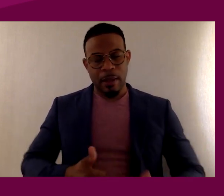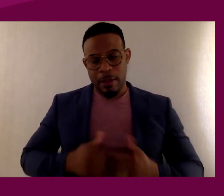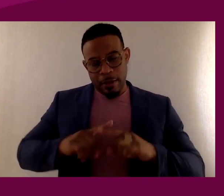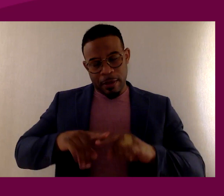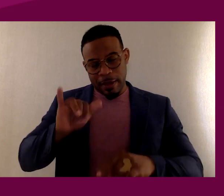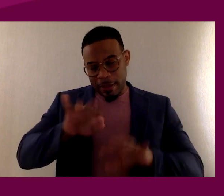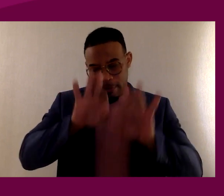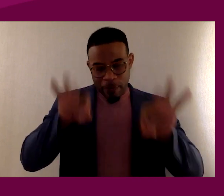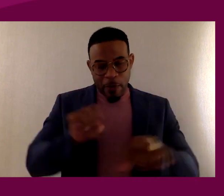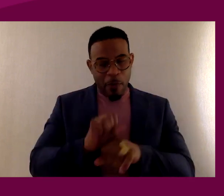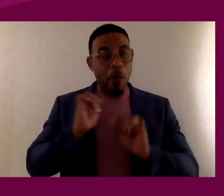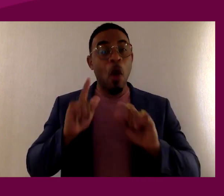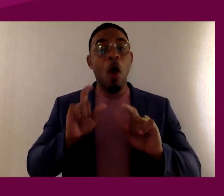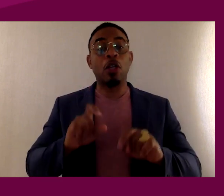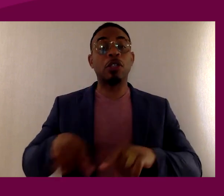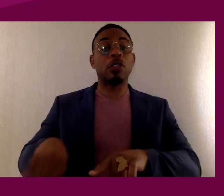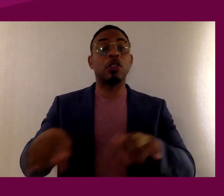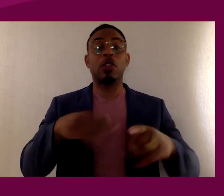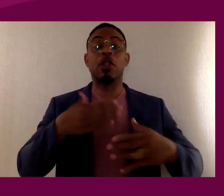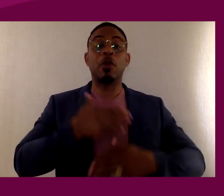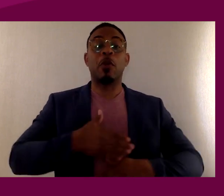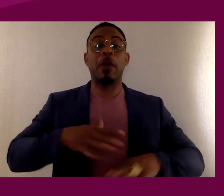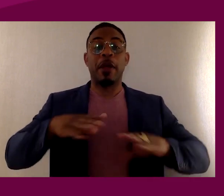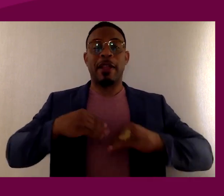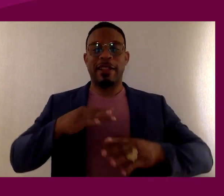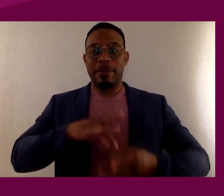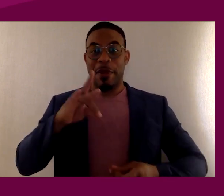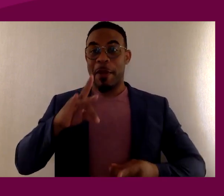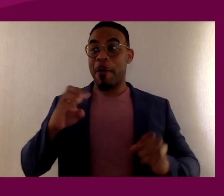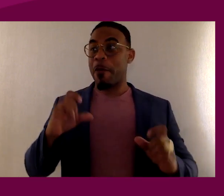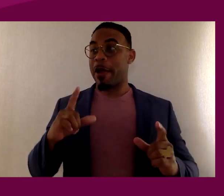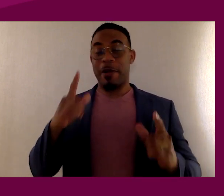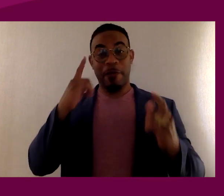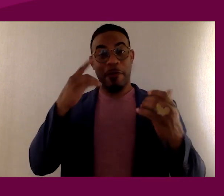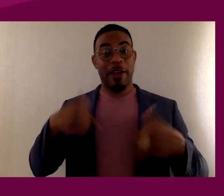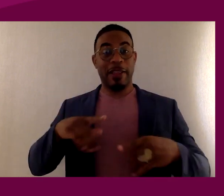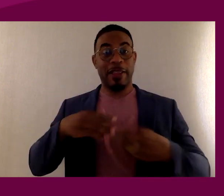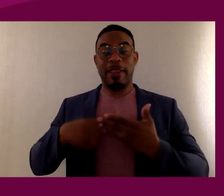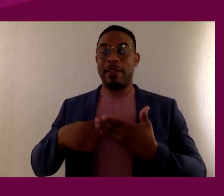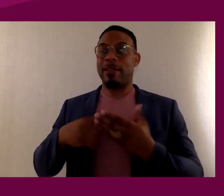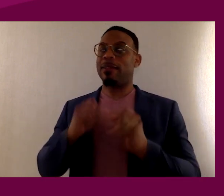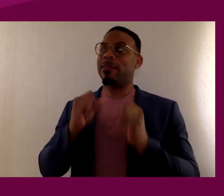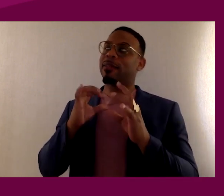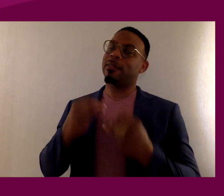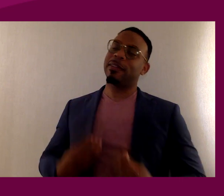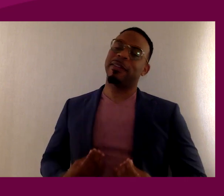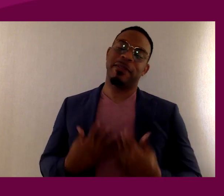and I really live by that framework and I think we all should embrace that spirit. Well, Bruce,